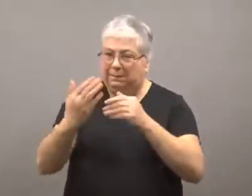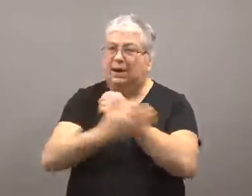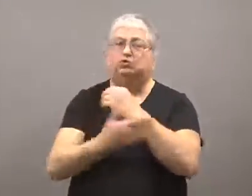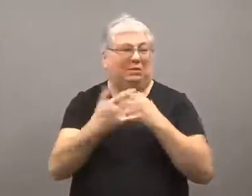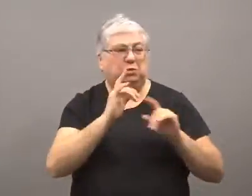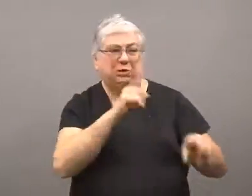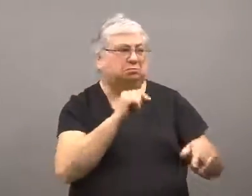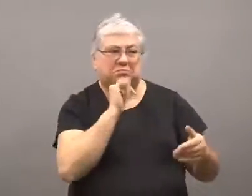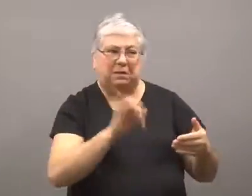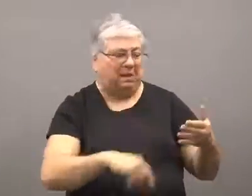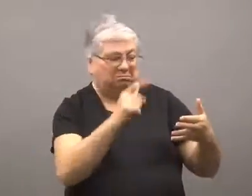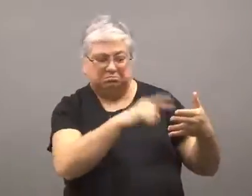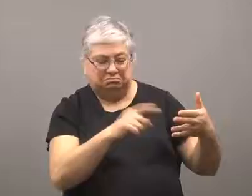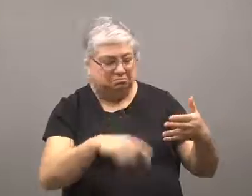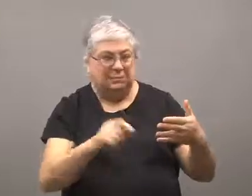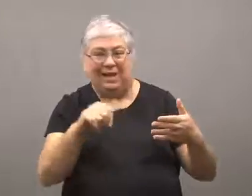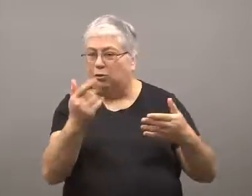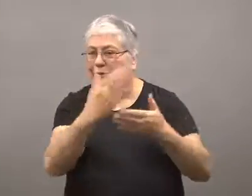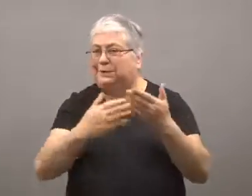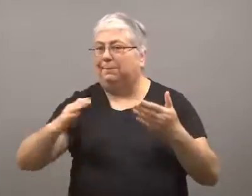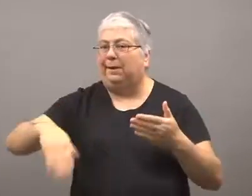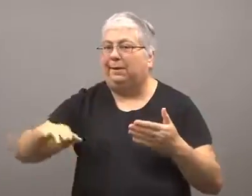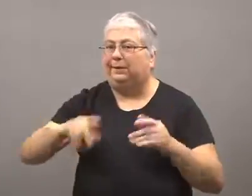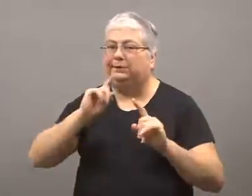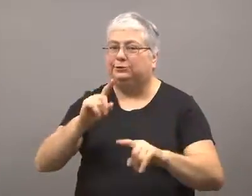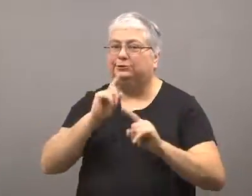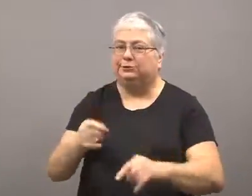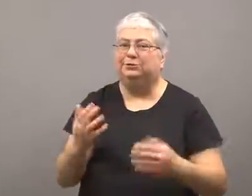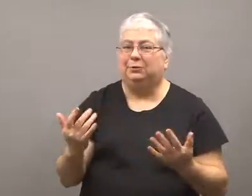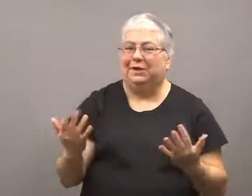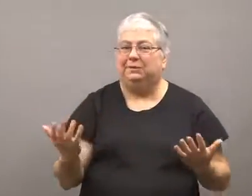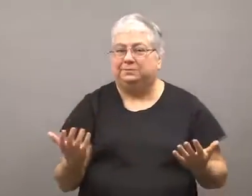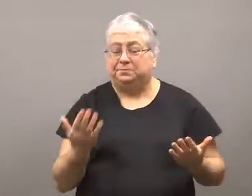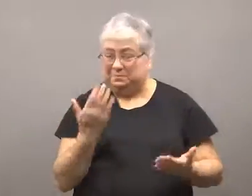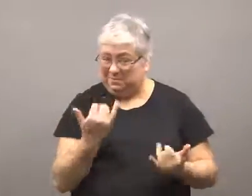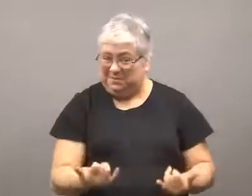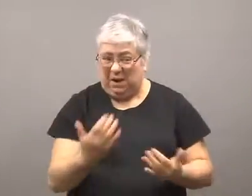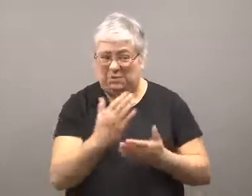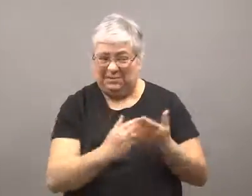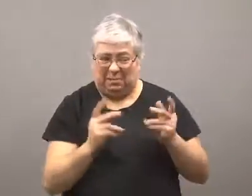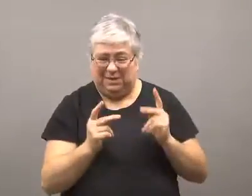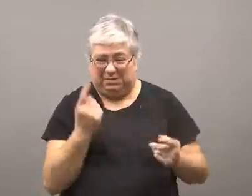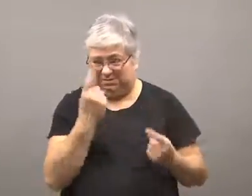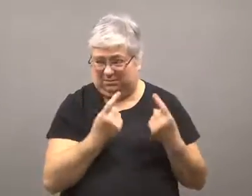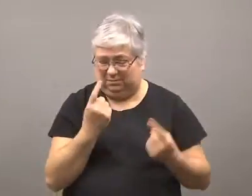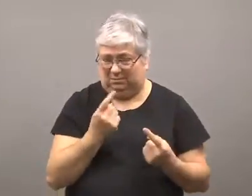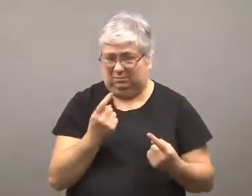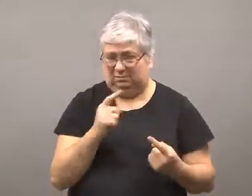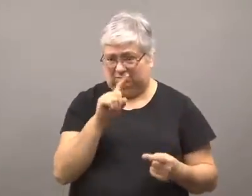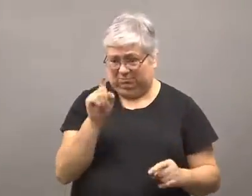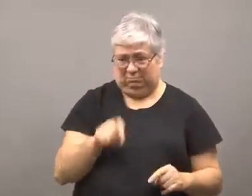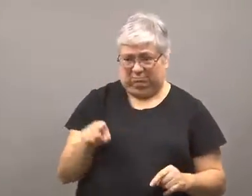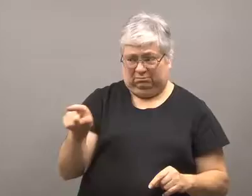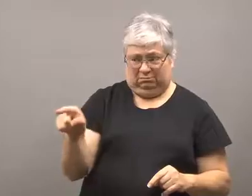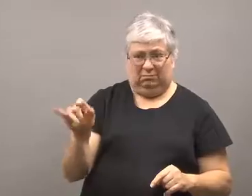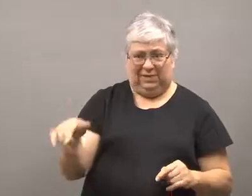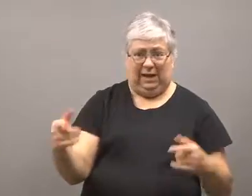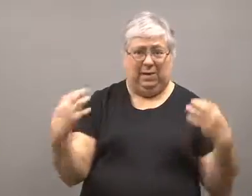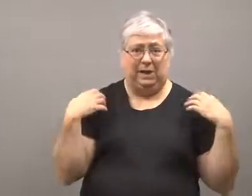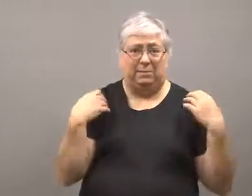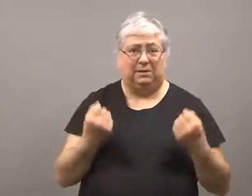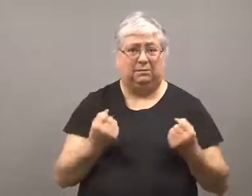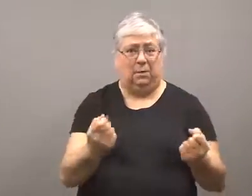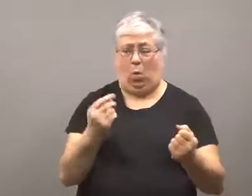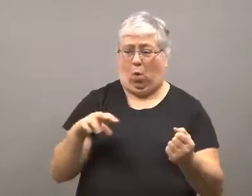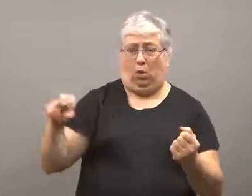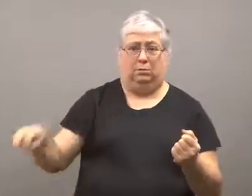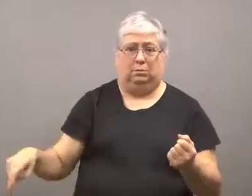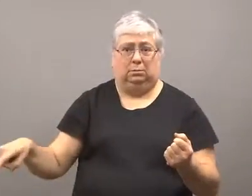Some countries have verified their passengers didn't have those skills,